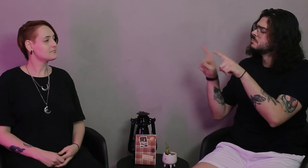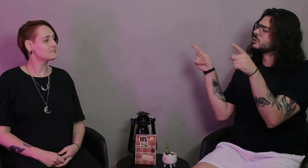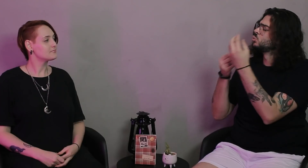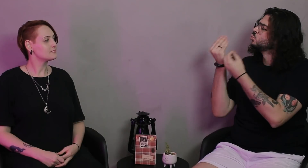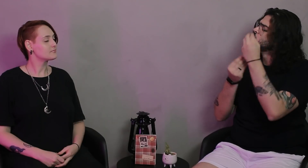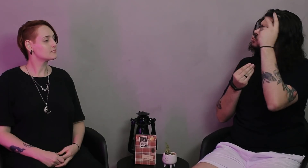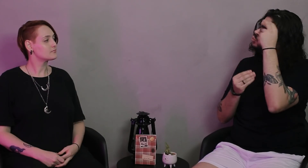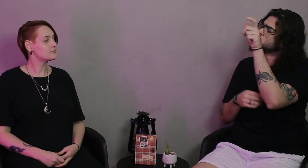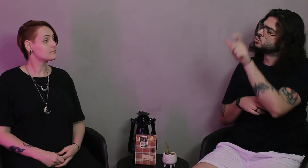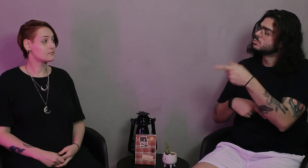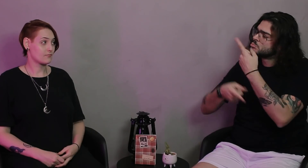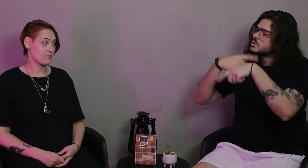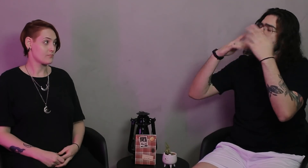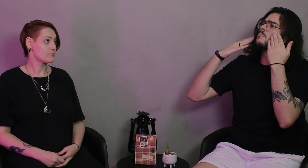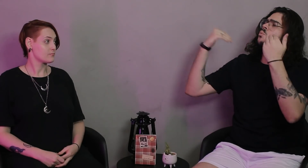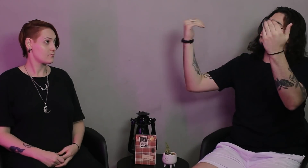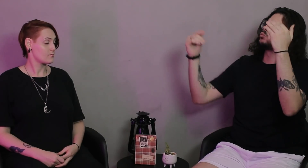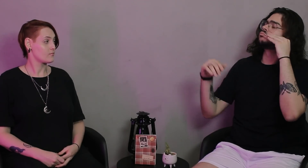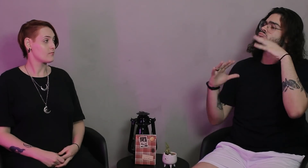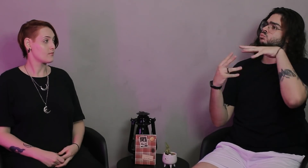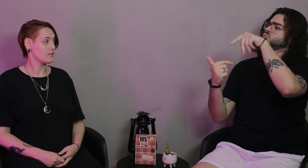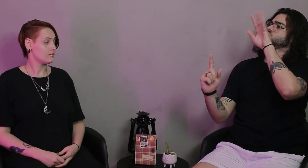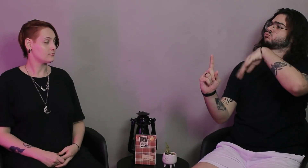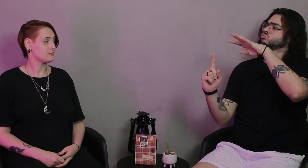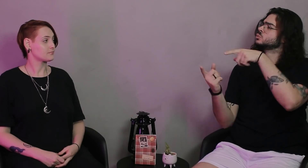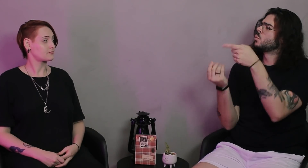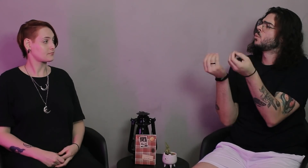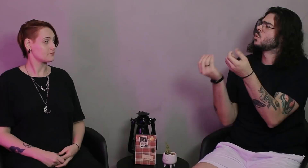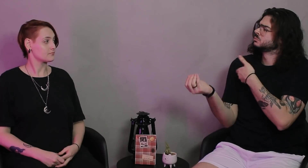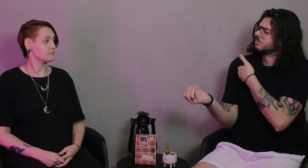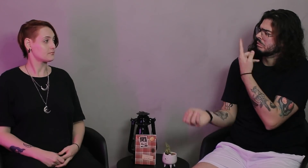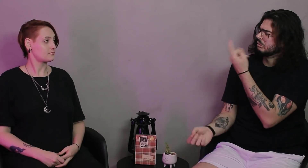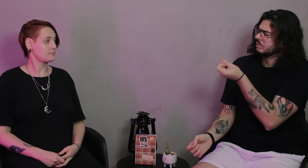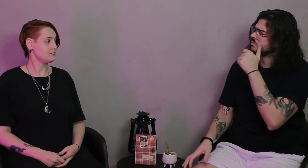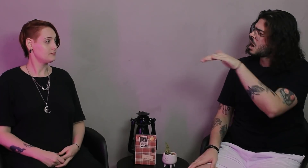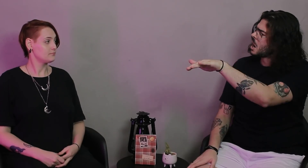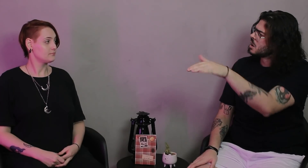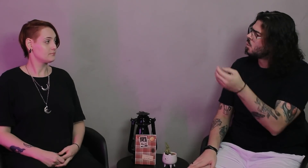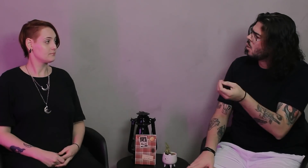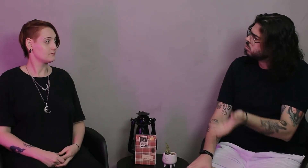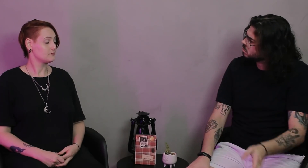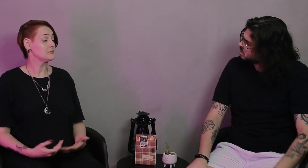But why is she so famous in the world even though she is a 16 year old girl?